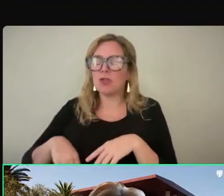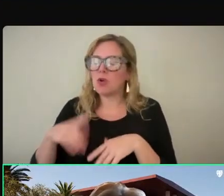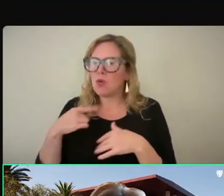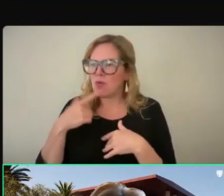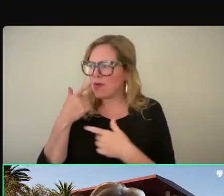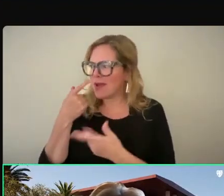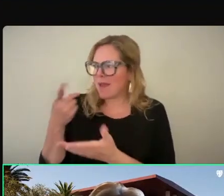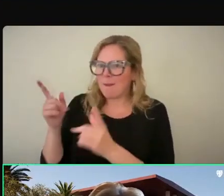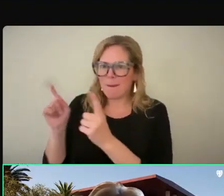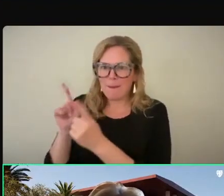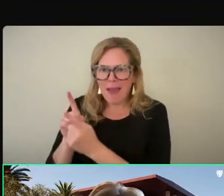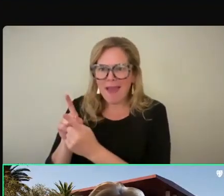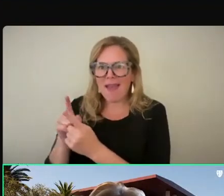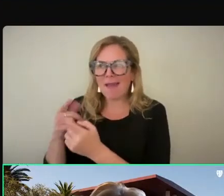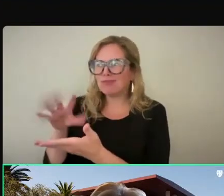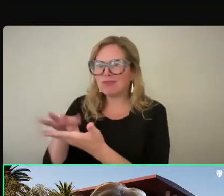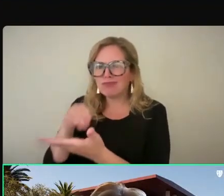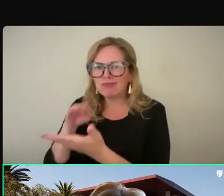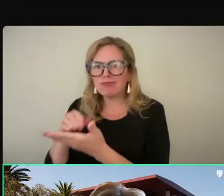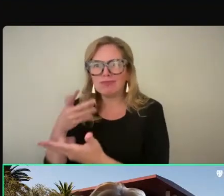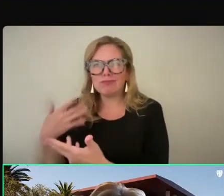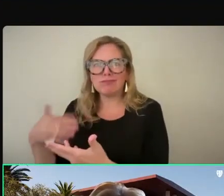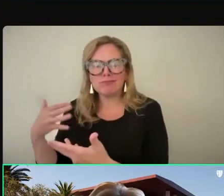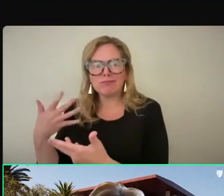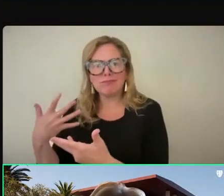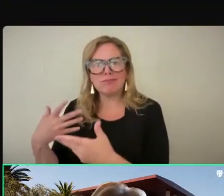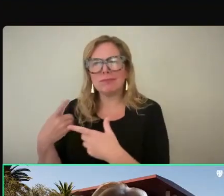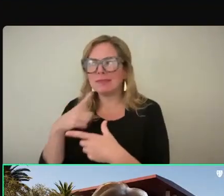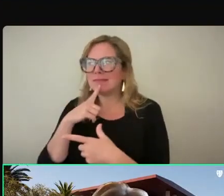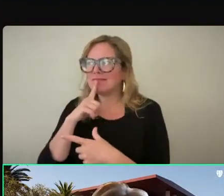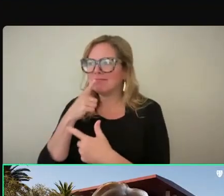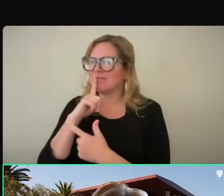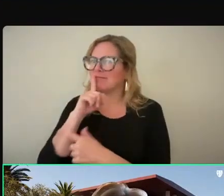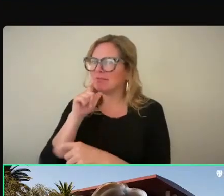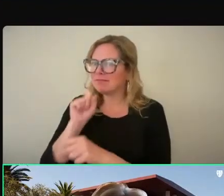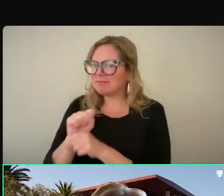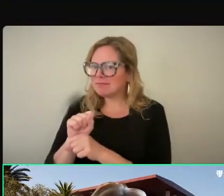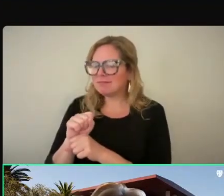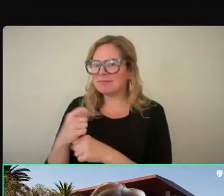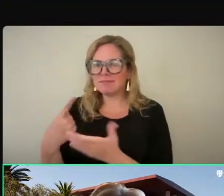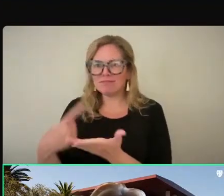in the space about the intersection of ethics and disability and healthcare. And I really realized